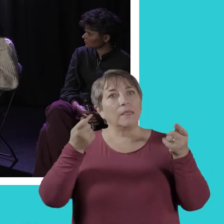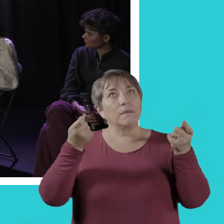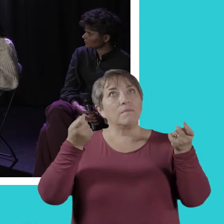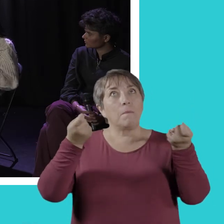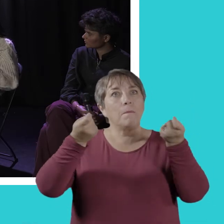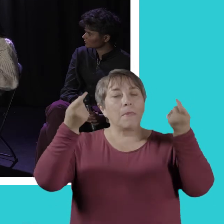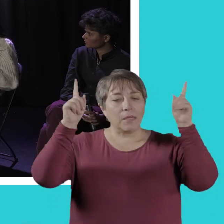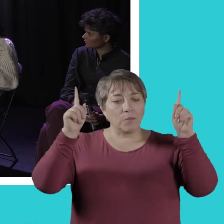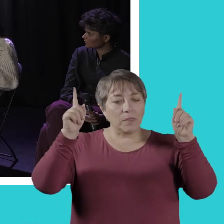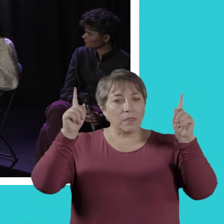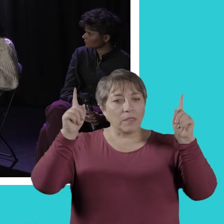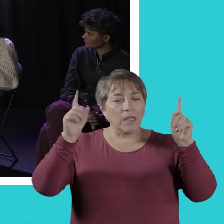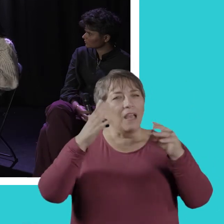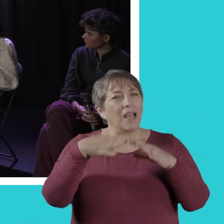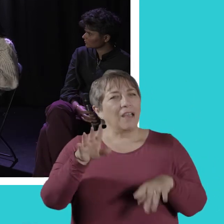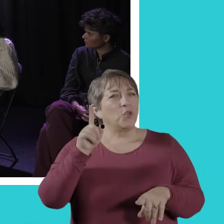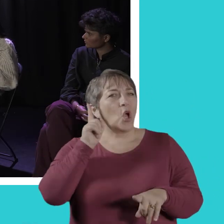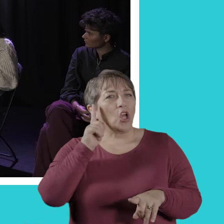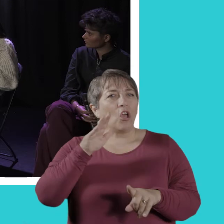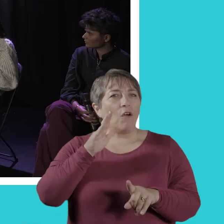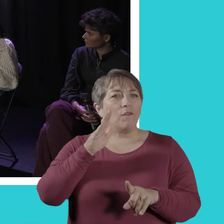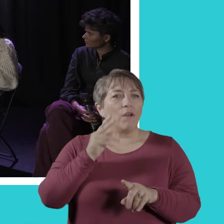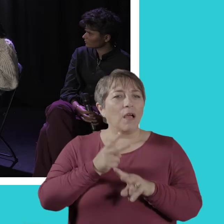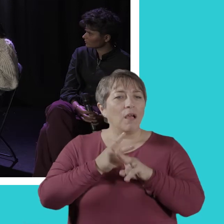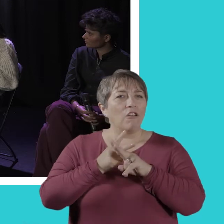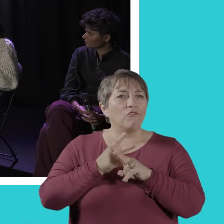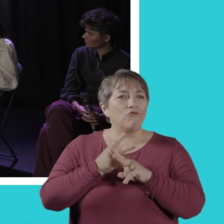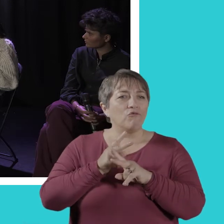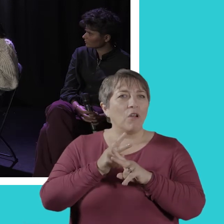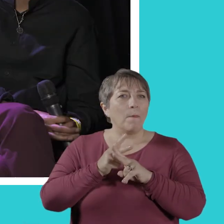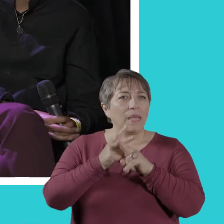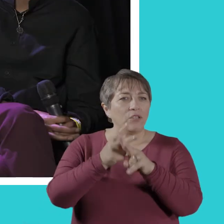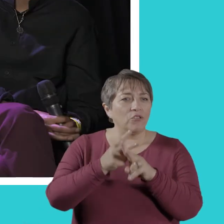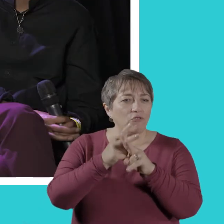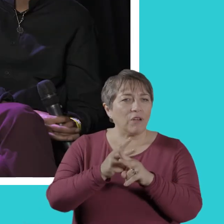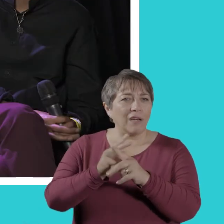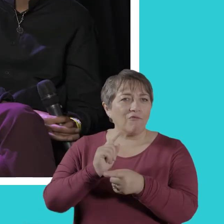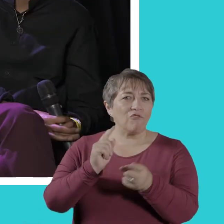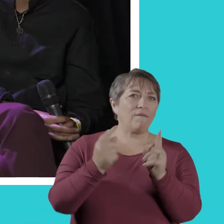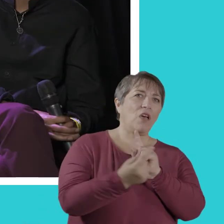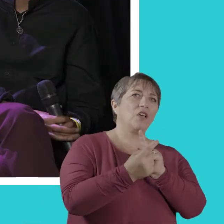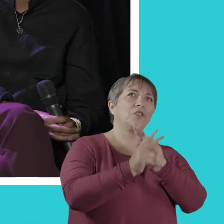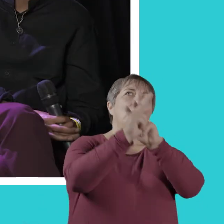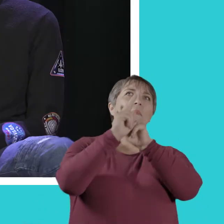Have you heard of reverse mentoring? Yes yes. Like what the hell is reverse mentoring? Like when people... You don't think that's effective?